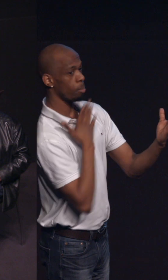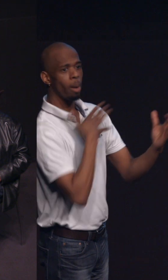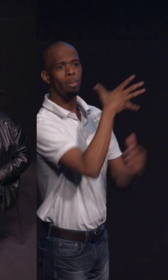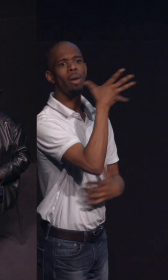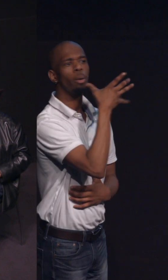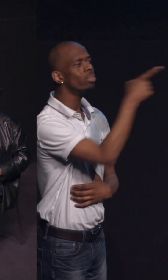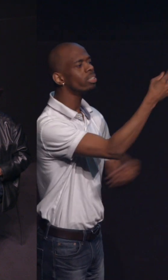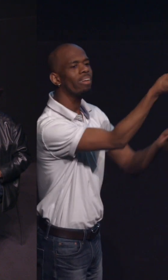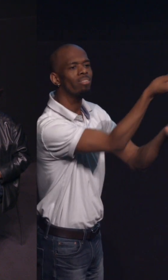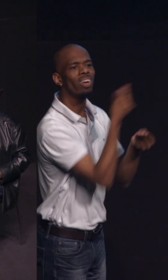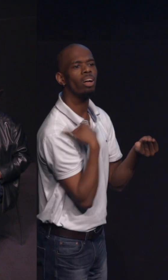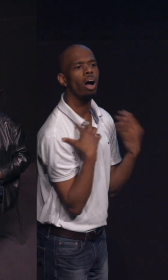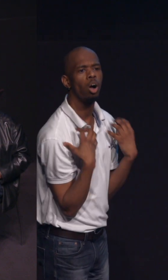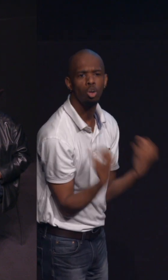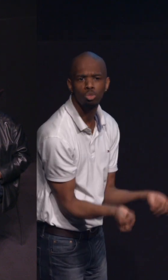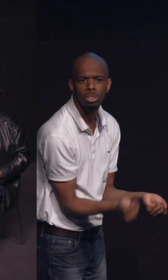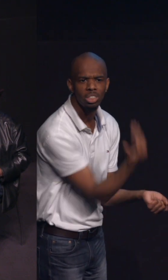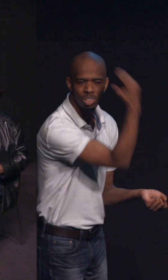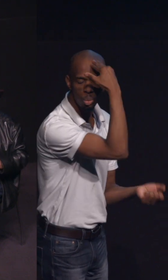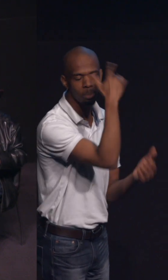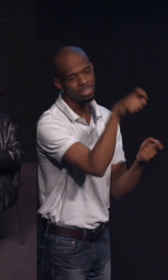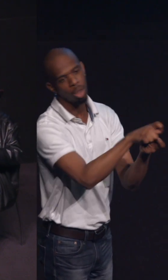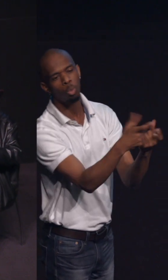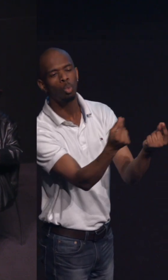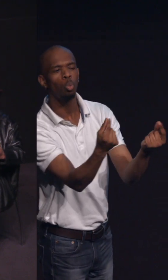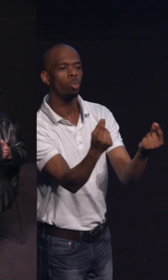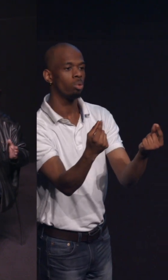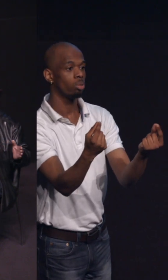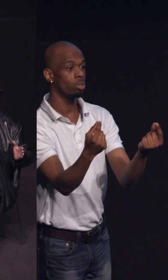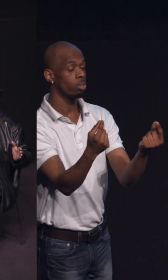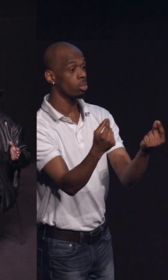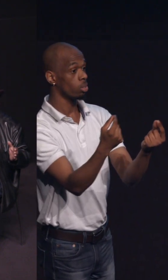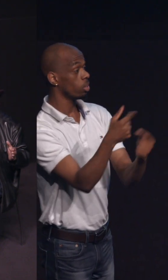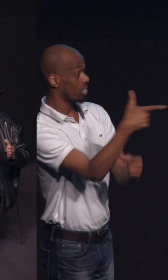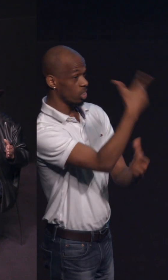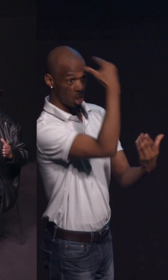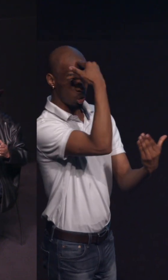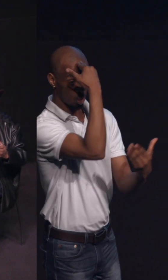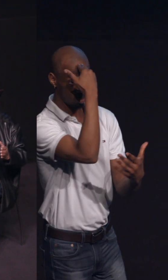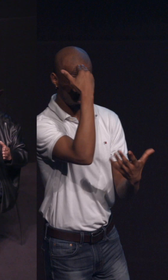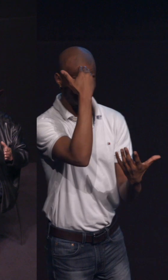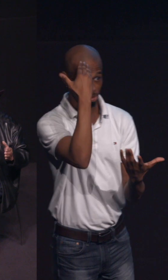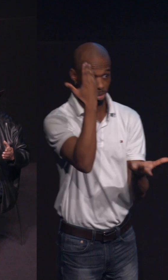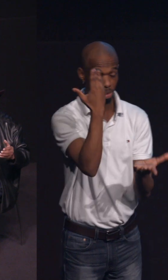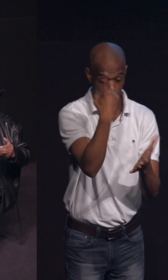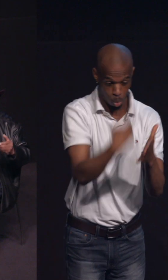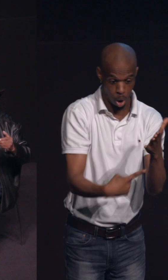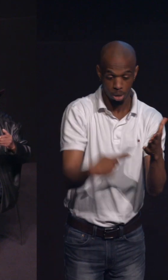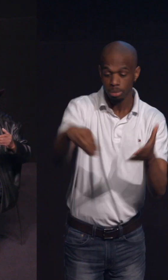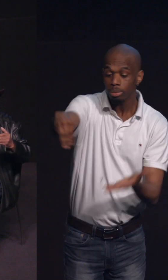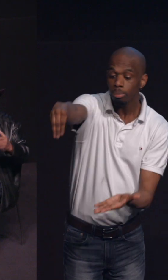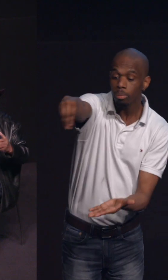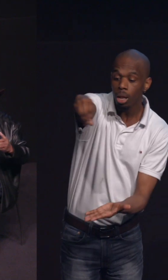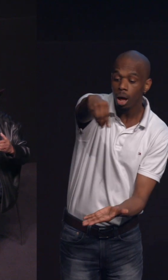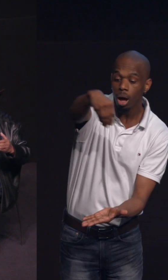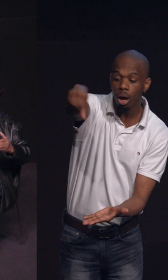She knew what to feed us. They knew what to plant too because, like I said, her mother was African, so they knew.